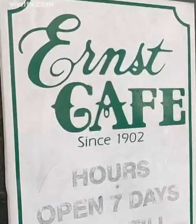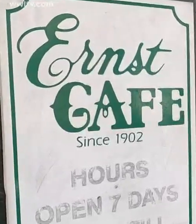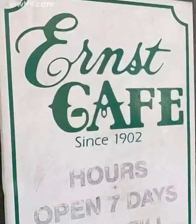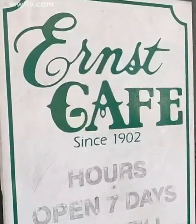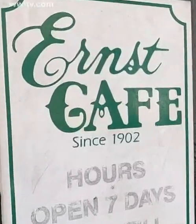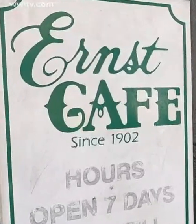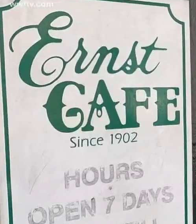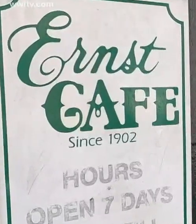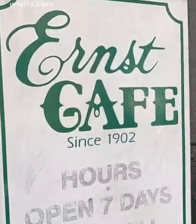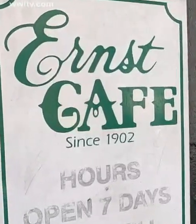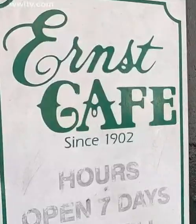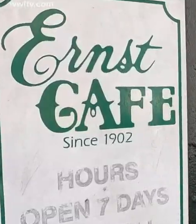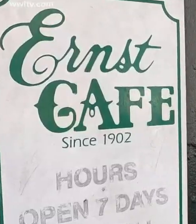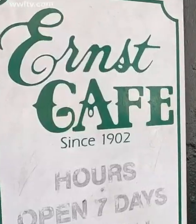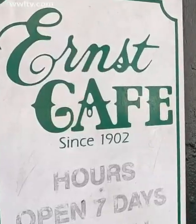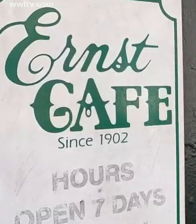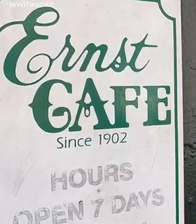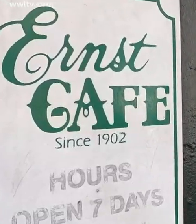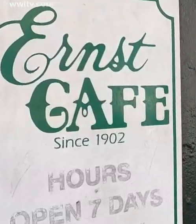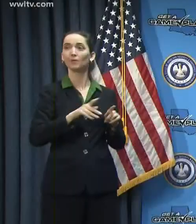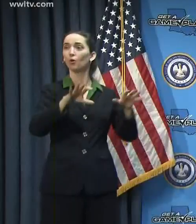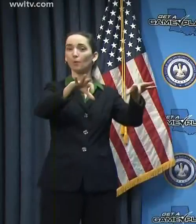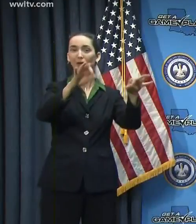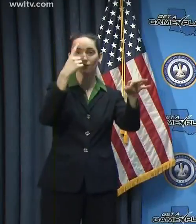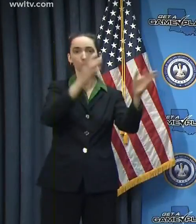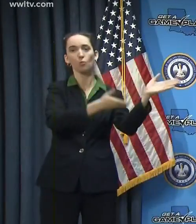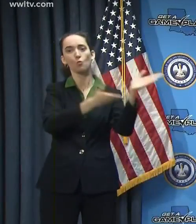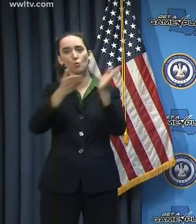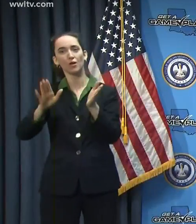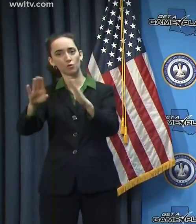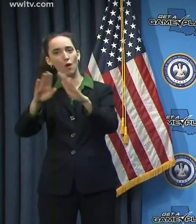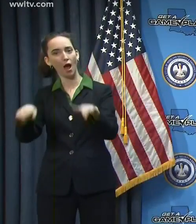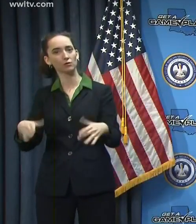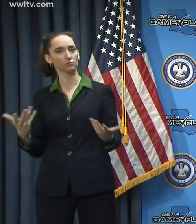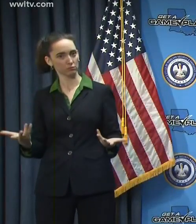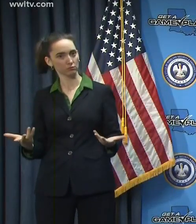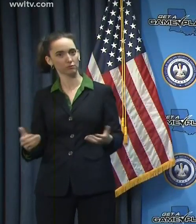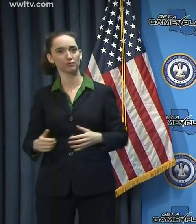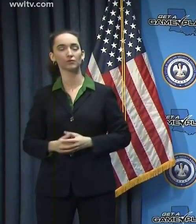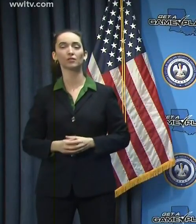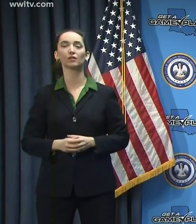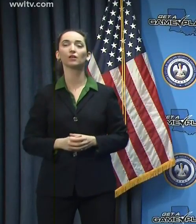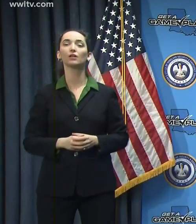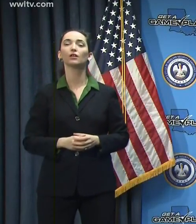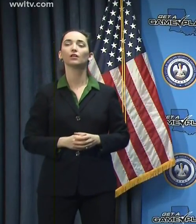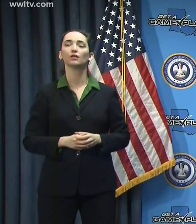AT ENERGY AND MANUFACTURING, HEALTH CARE, TOURISM AT ENERGY AND MANUFACTURING, HEALTH CARE, TOURISM AND HEALTH CARE, TOURISM AND HEALTH CARE, TOURISM AND EDUCATION. EDUCATION. EDUCATION. THEY'LL EDUCATION. THEY'LL ADDRESS EDUCATION. THEY'LL ADDRESS HEALTH EDUCATION. THEY'LL ADDRESS HEALTH CARE THEY'LL ADDRESS HEALTH CARE THEY'LL ADDRESS HEALTH CARE DISPARITIES THEY'LL ADDRESS HEALTH CARE DISPARITIES IN THEY'LL ADDRESS HEALTH CARE DISPARITIES IN COMMUNITIES THEY'LL ADDRESS HEALTH CARE DISPARITIES IN COMMUNITIES AND DISPARITIES IN COMMUNITIES AND DISPARITIES IN COMMUNITIES AND JOB DISPARITIES IN COMMUNITIES AND JOB TRAINING DISPARITIES IN COMMUNITIES AND JOB TRAINING FOR DISPARITIES IN COMMUNITIES AND JOB TRAINING FOR DISPLACED JOB TRAINING FOR DISPLACED JOB TRAINING FOR DISPLACED WORKERS. WORKERS. WORKERS. AND WORKERS. AND I